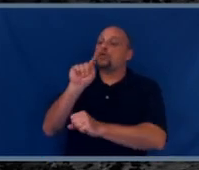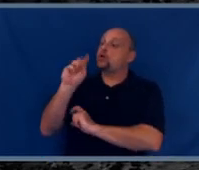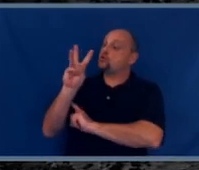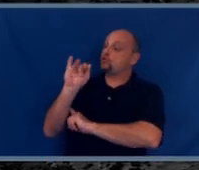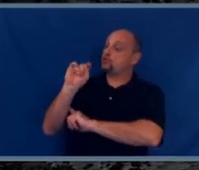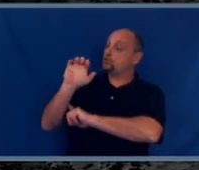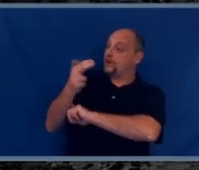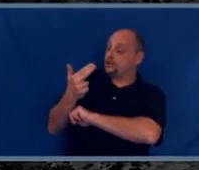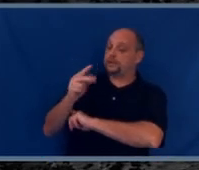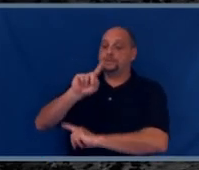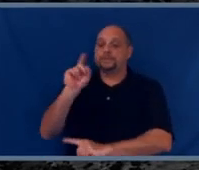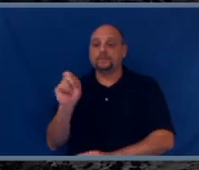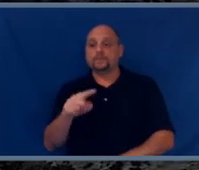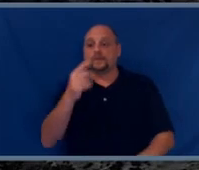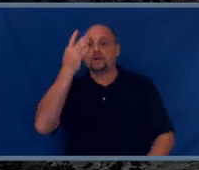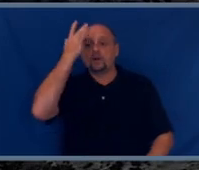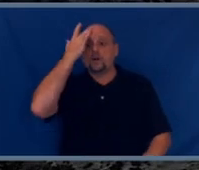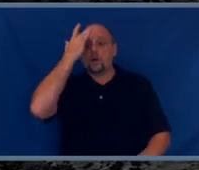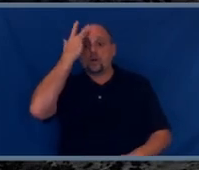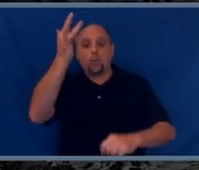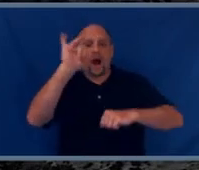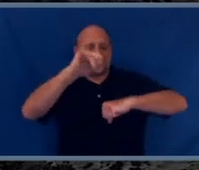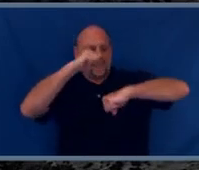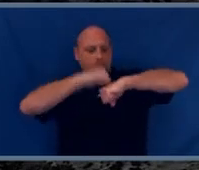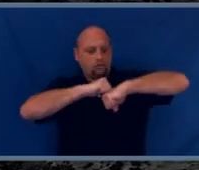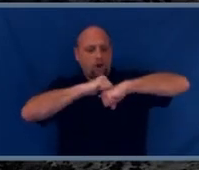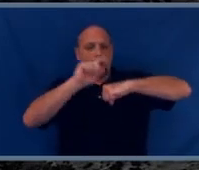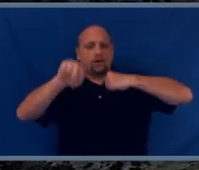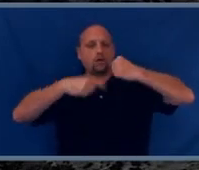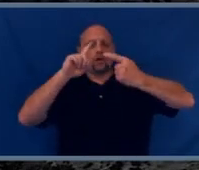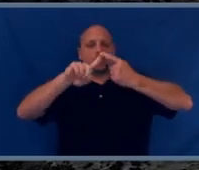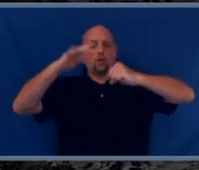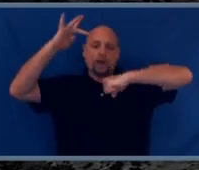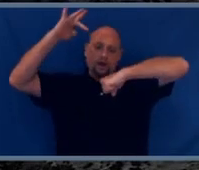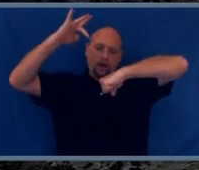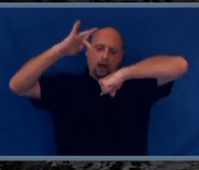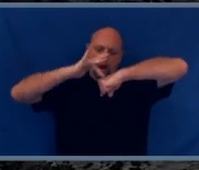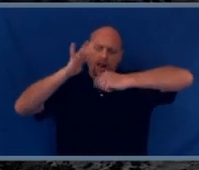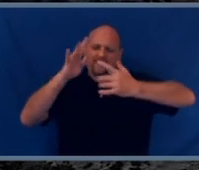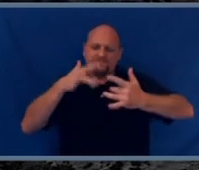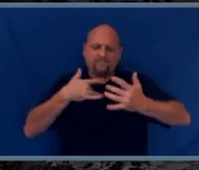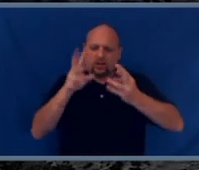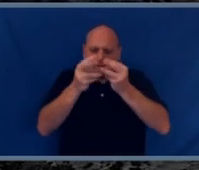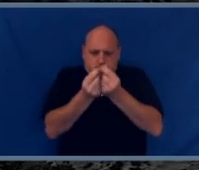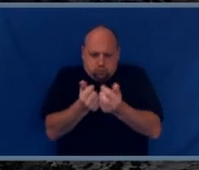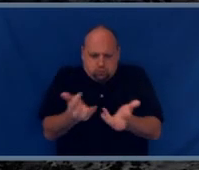THE ROCK ON BENNU CRUMBLE EASILY, ARE THEY LOOSE OR WAS